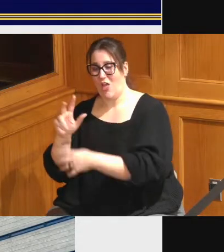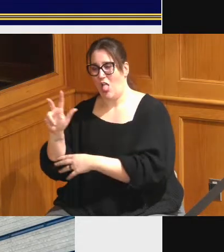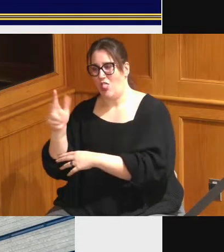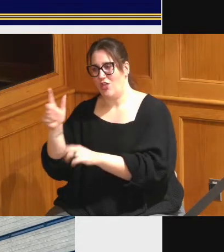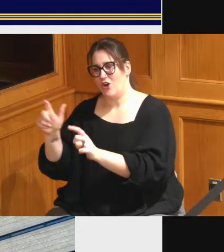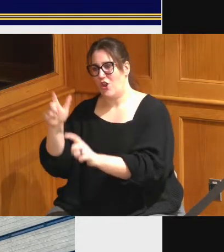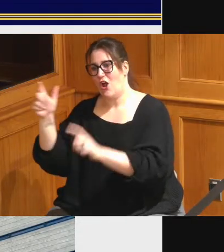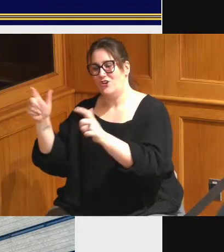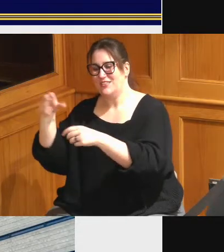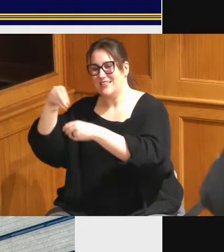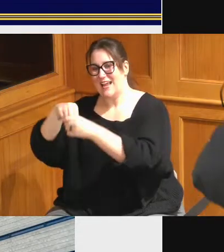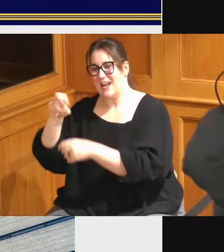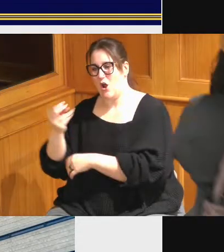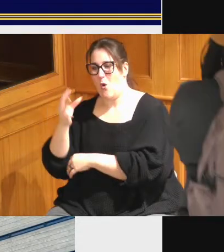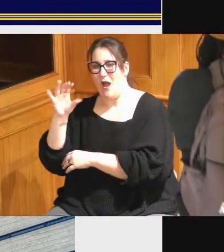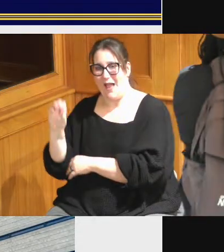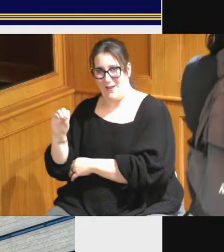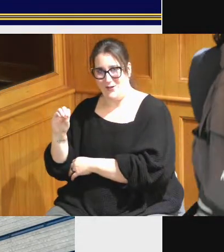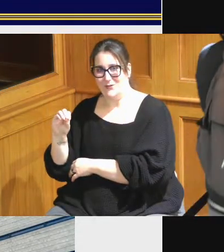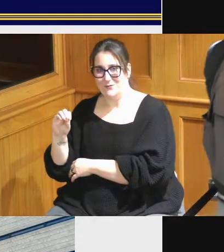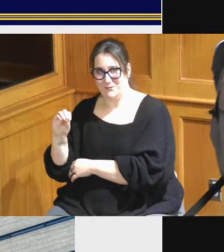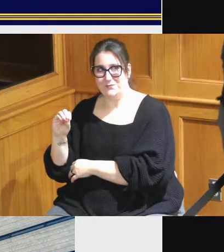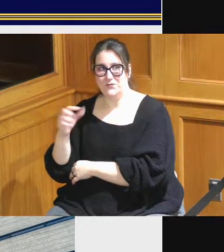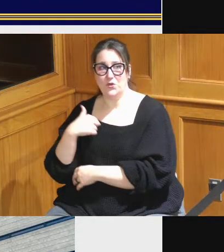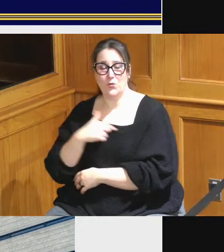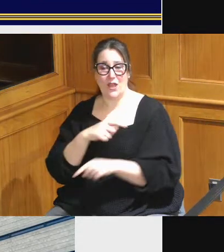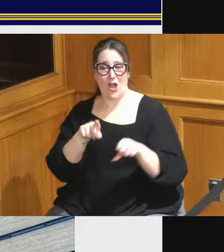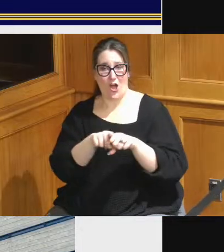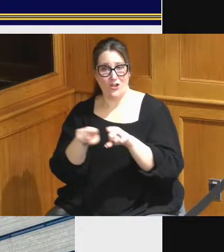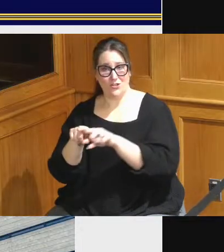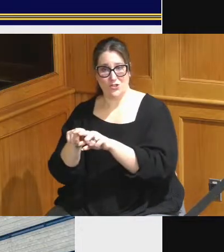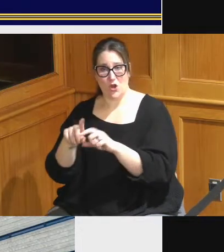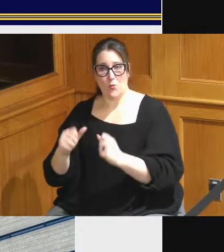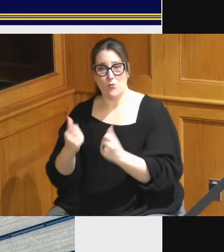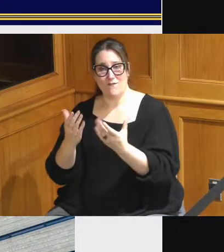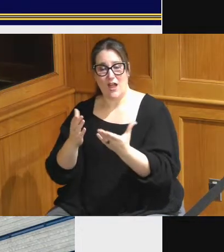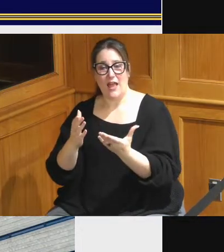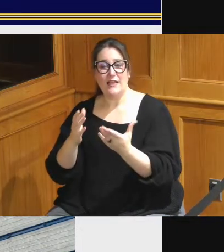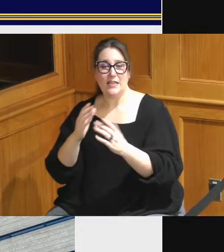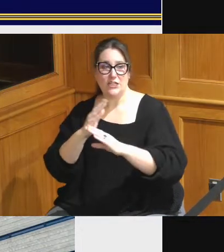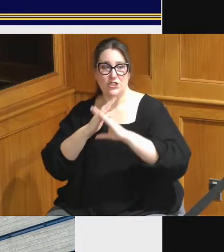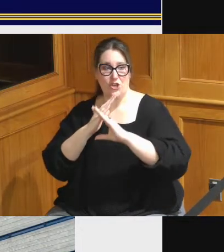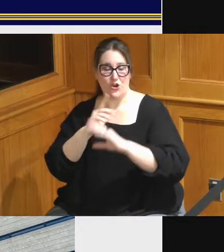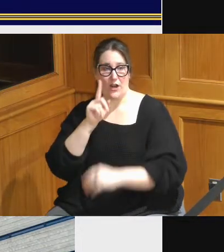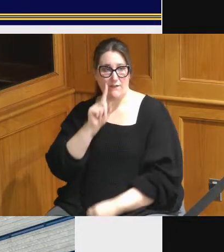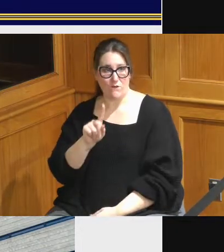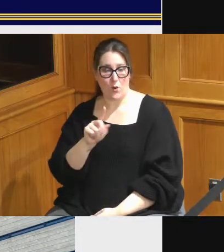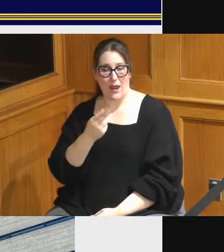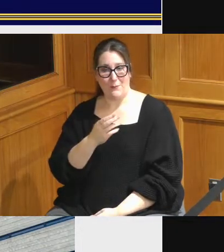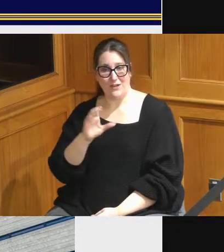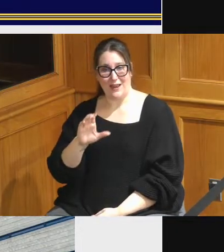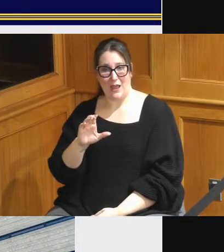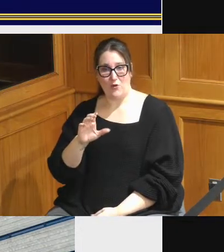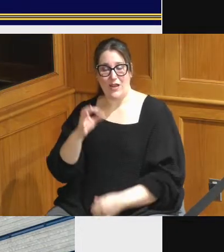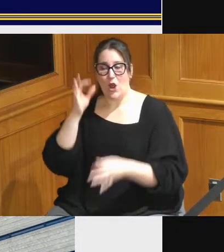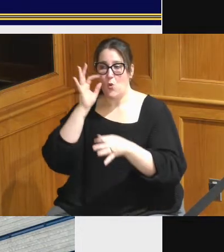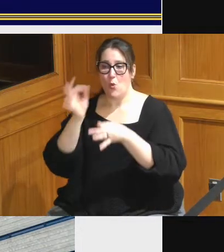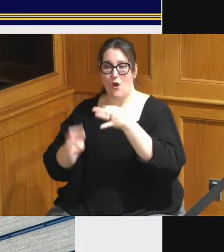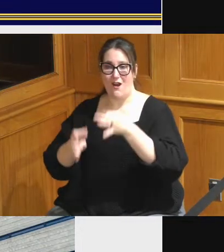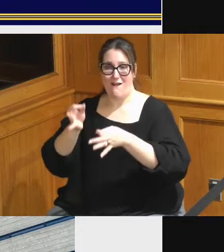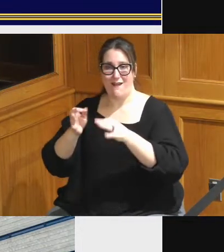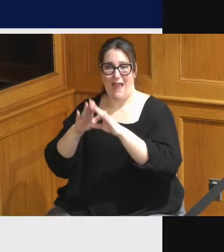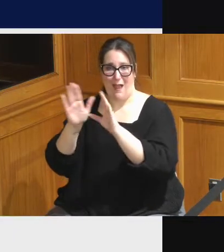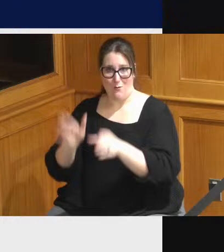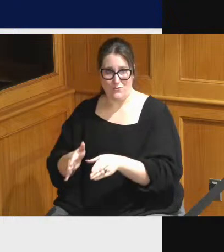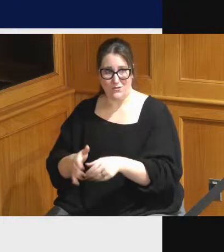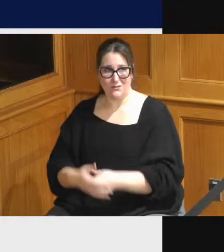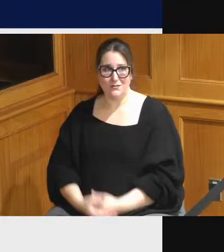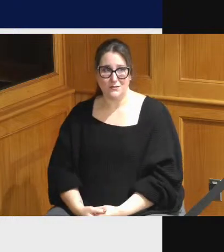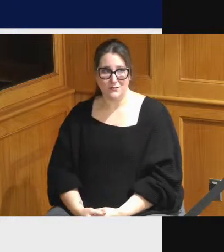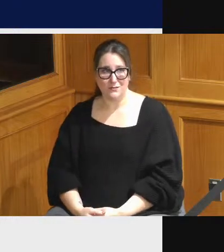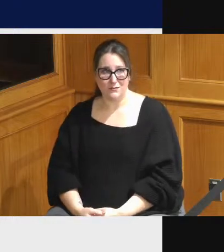of Ohio, and we also of course provide security for the Hamilton County Courthouse. On this slide,